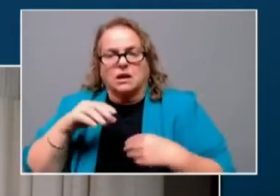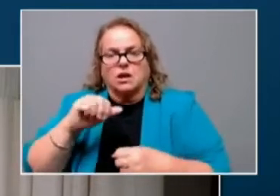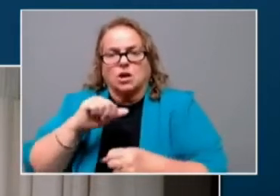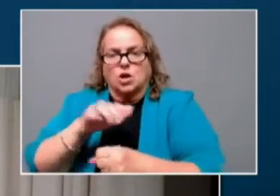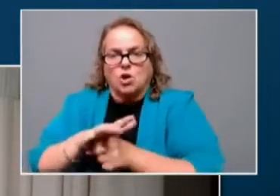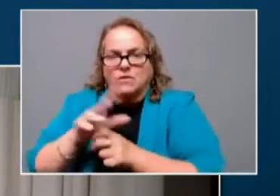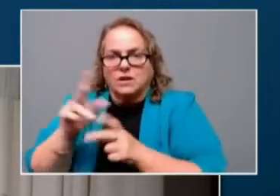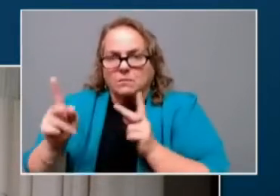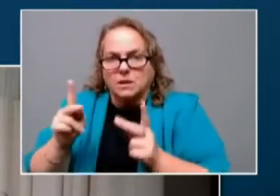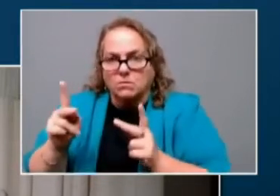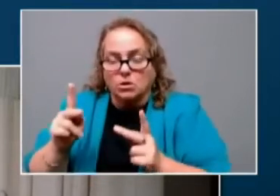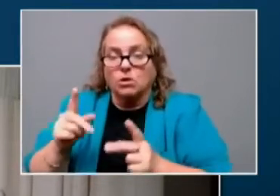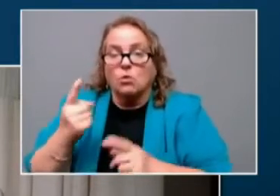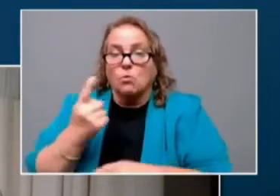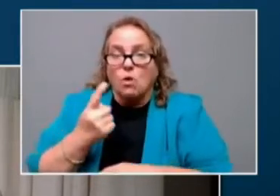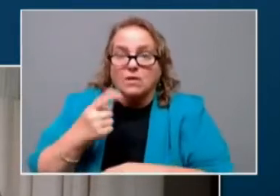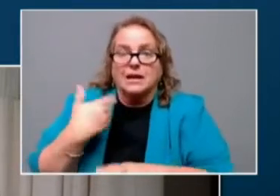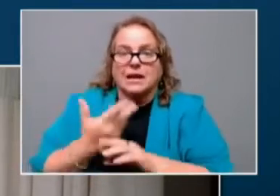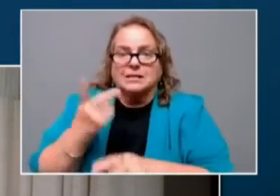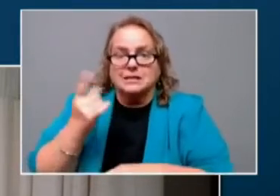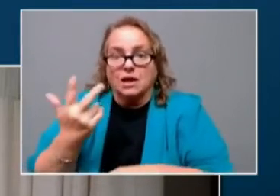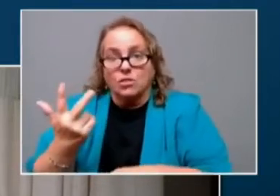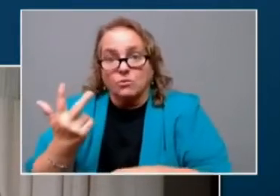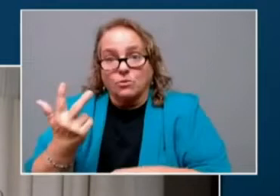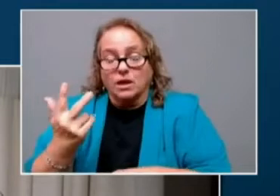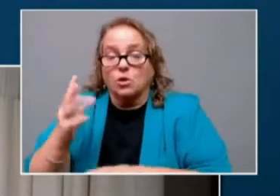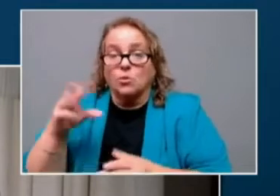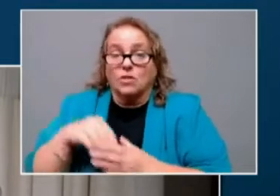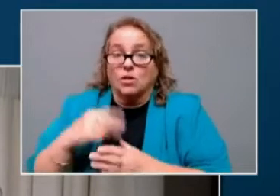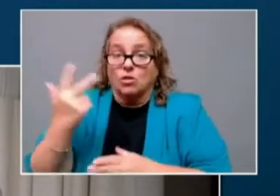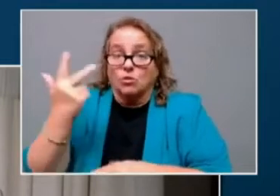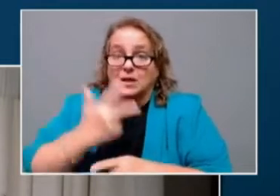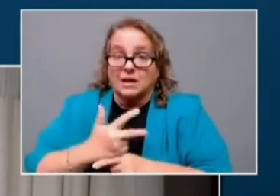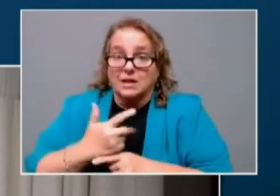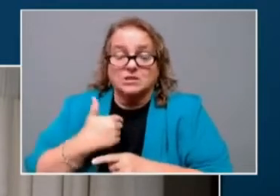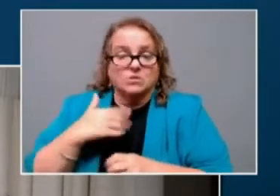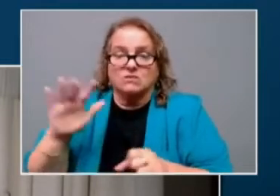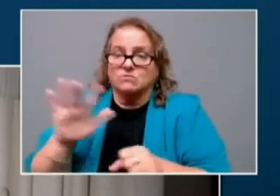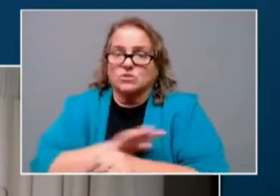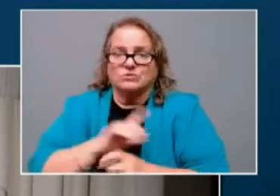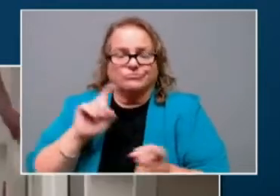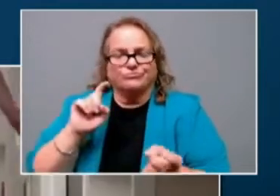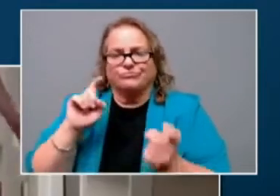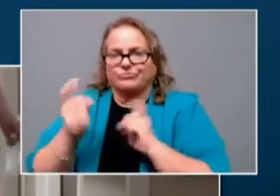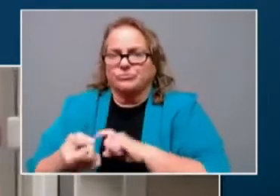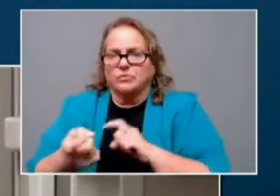three. Within those three days we completely shifted over to Koven. Today